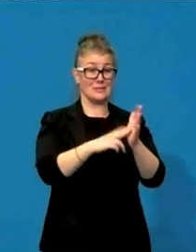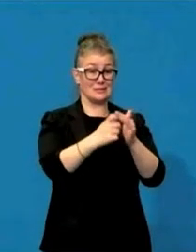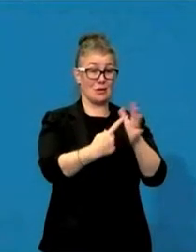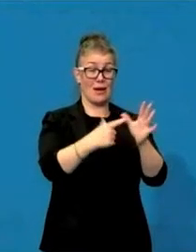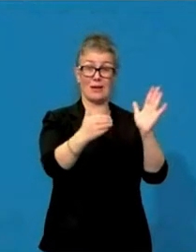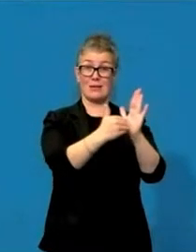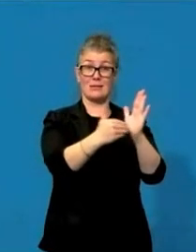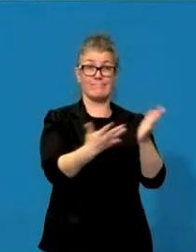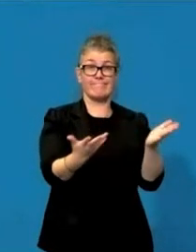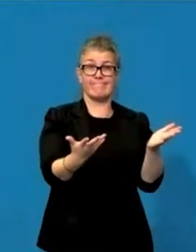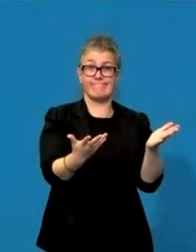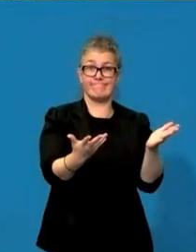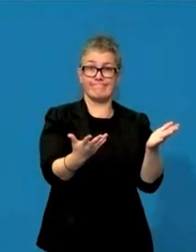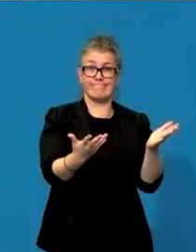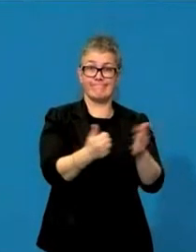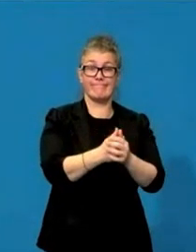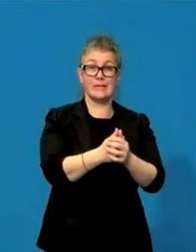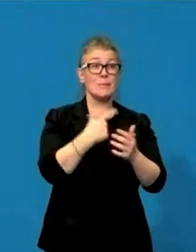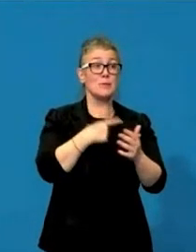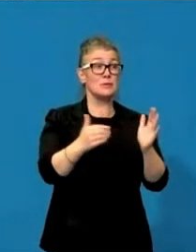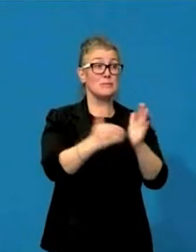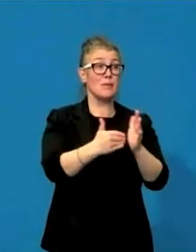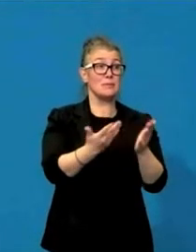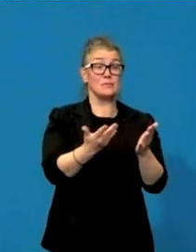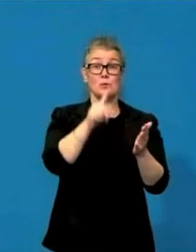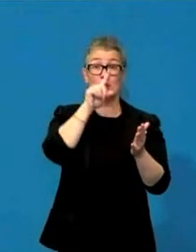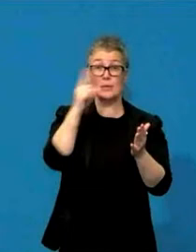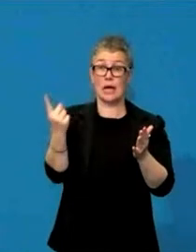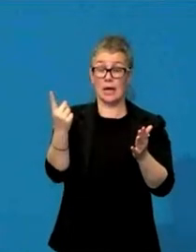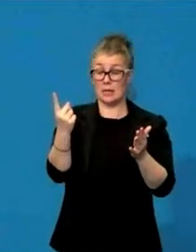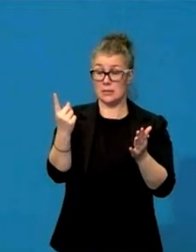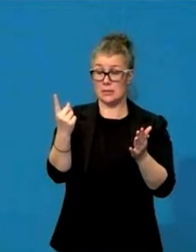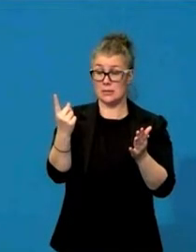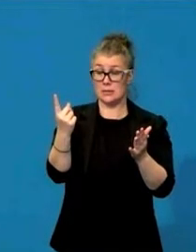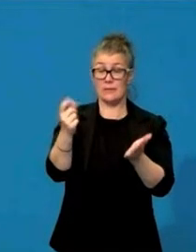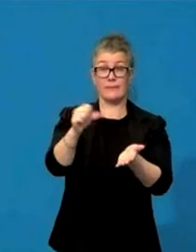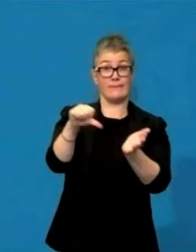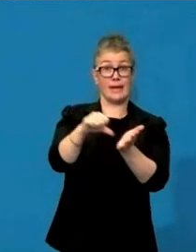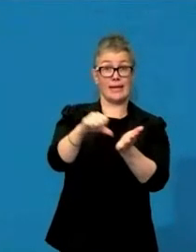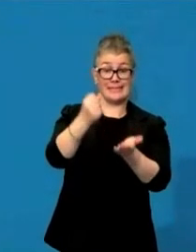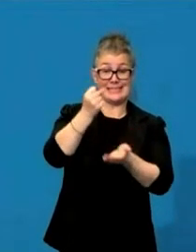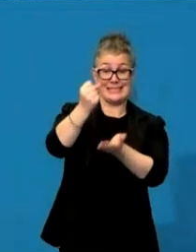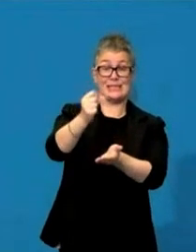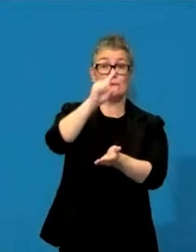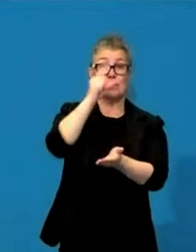Because at the moment, we could not access Tristan's funding for him to even update, you